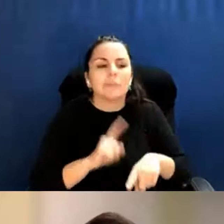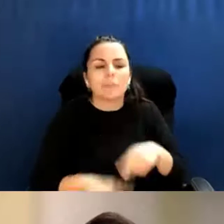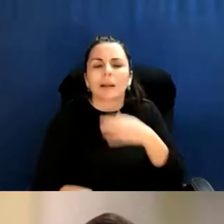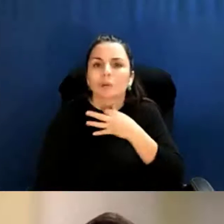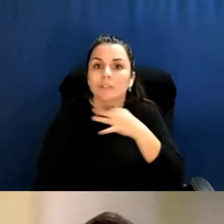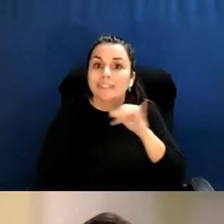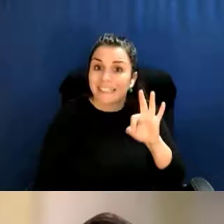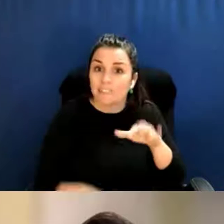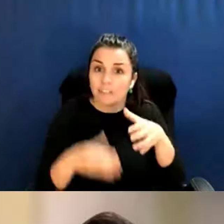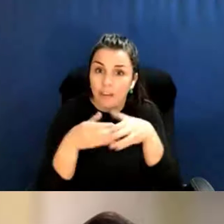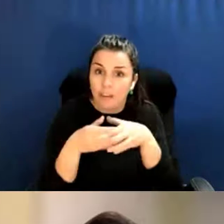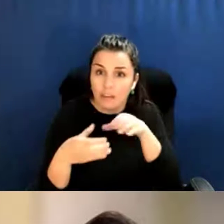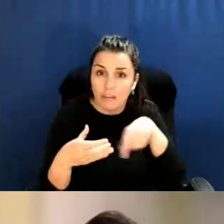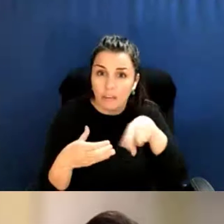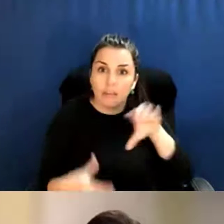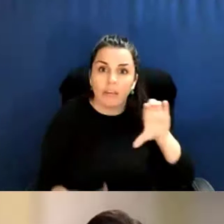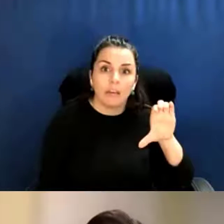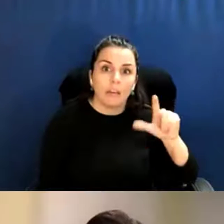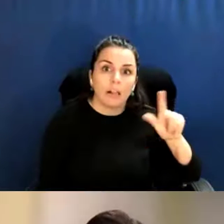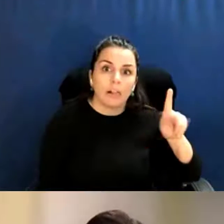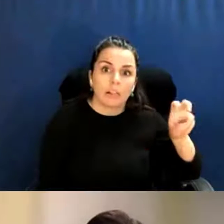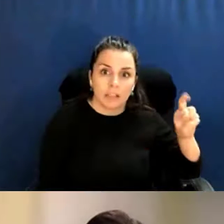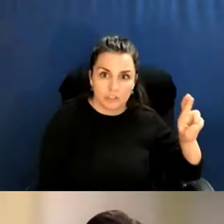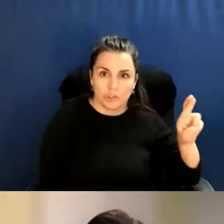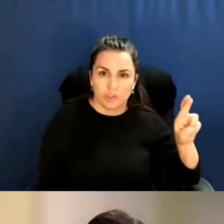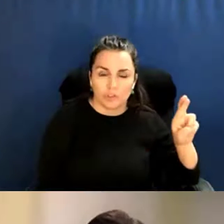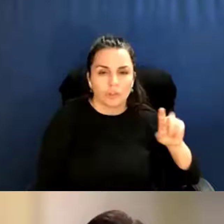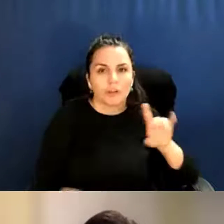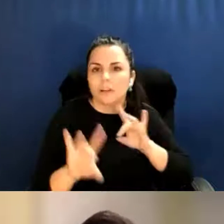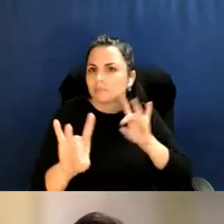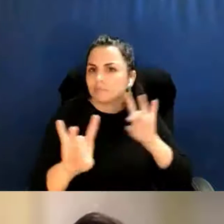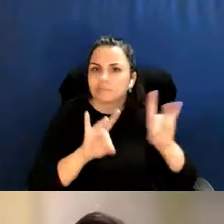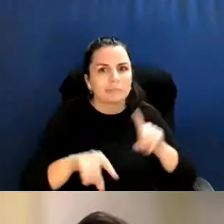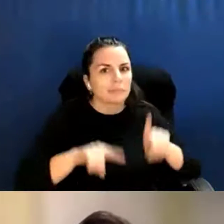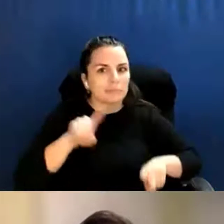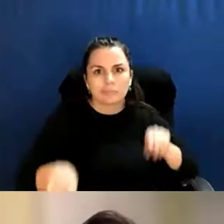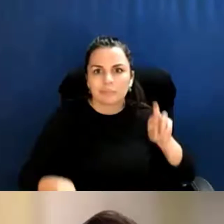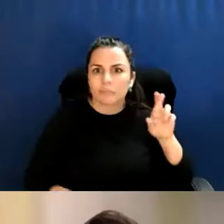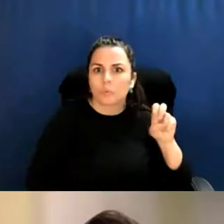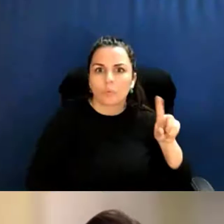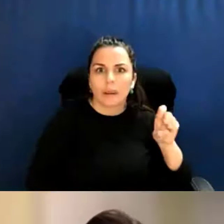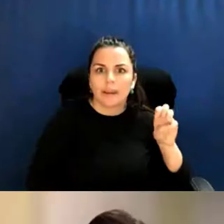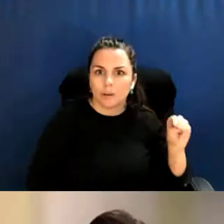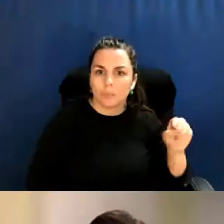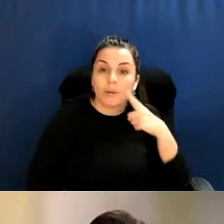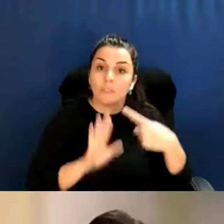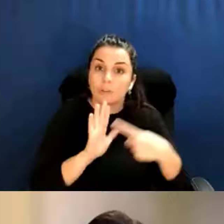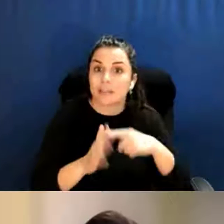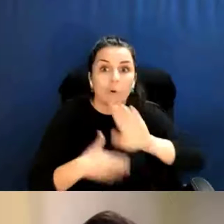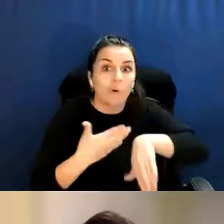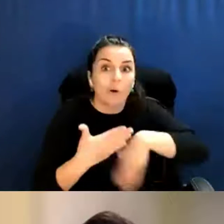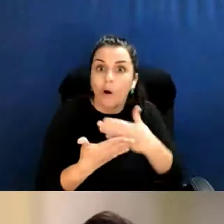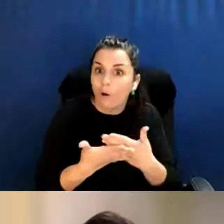I'm assuming it's like a cluster randomization trial, so the entire primary care site ... So do you have anything to say about informed consent under those conditions?